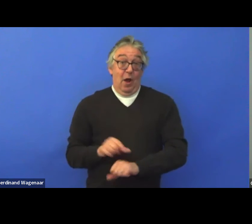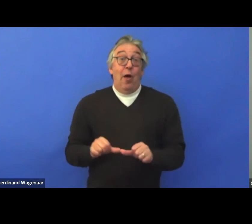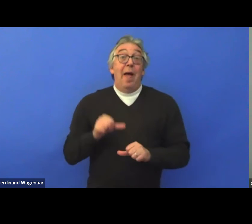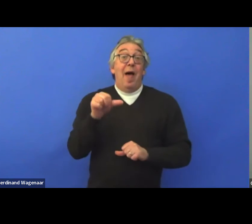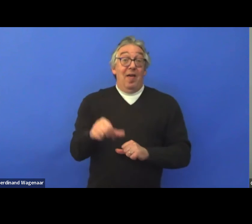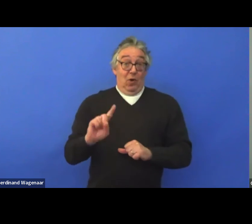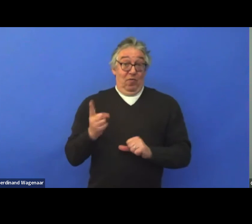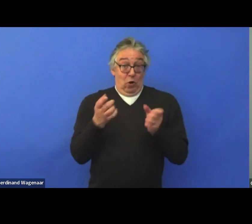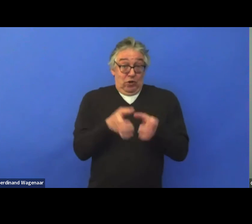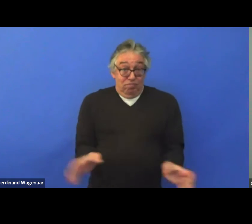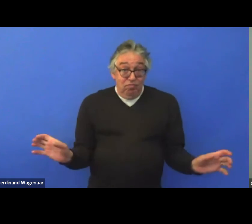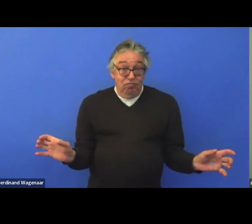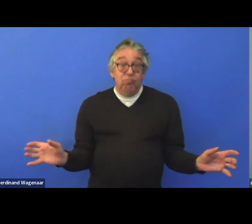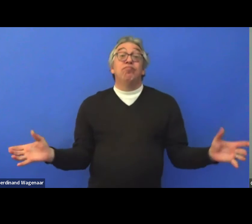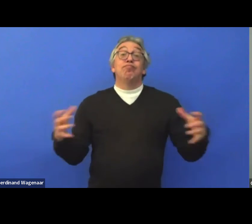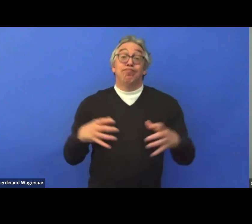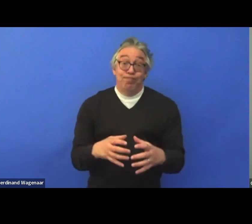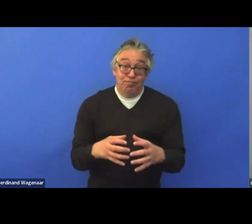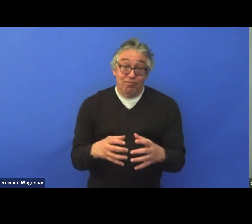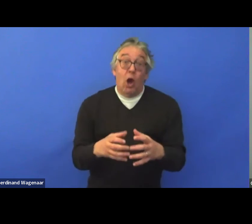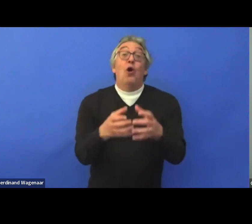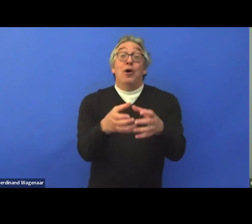and debrief on that.